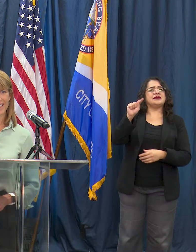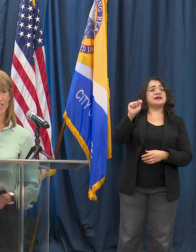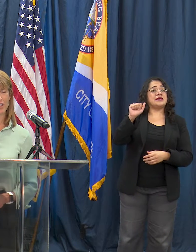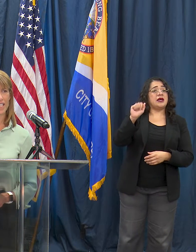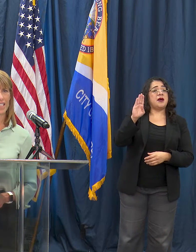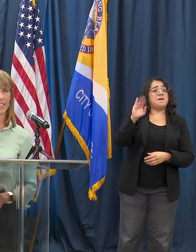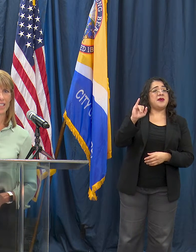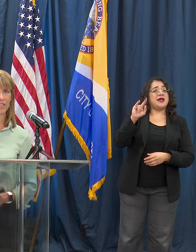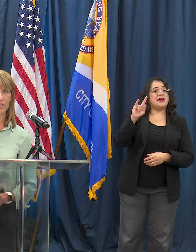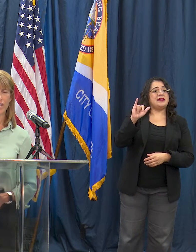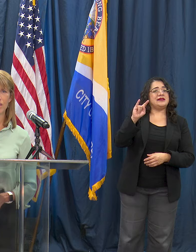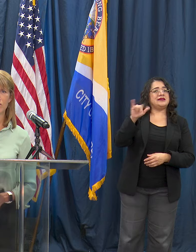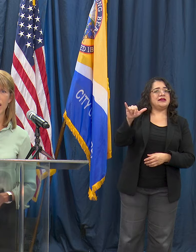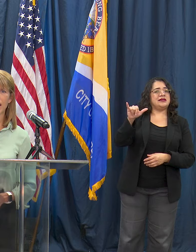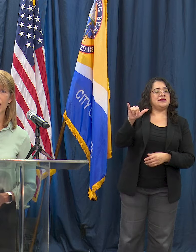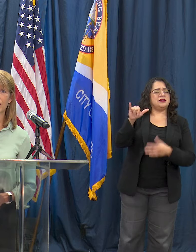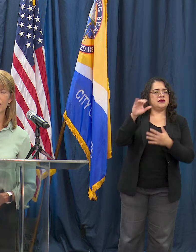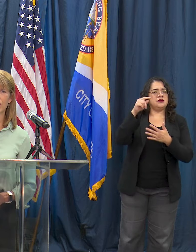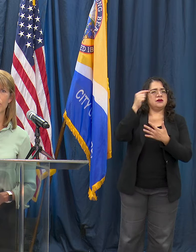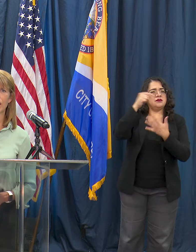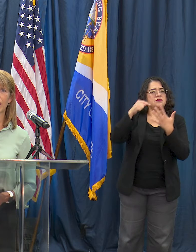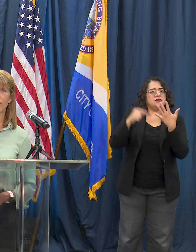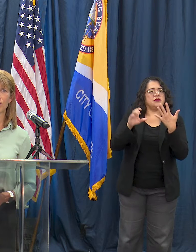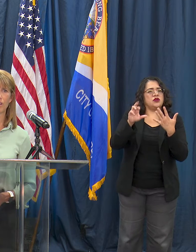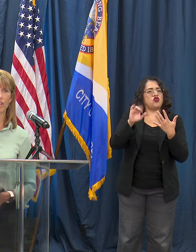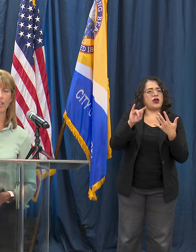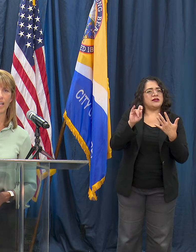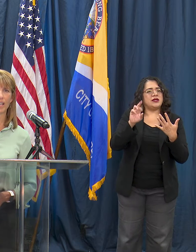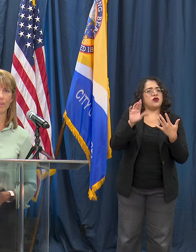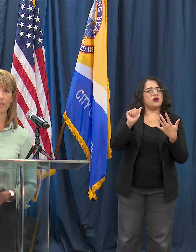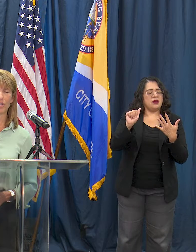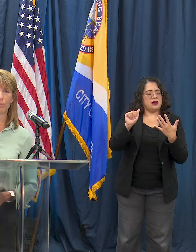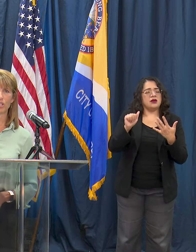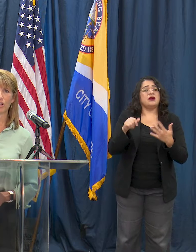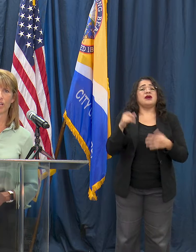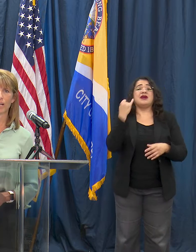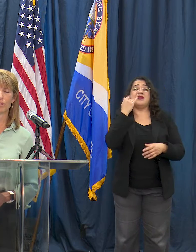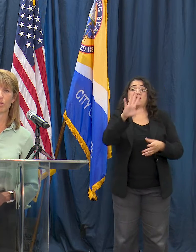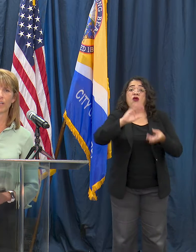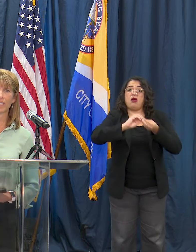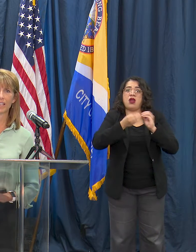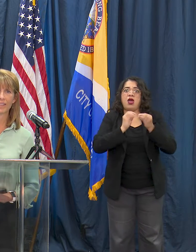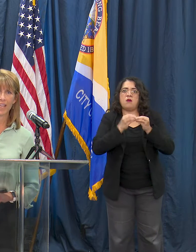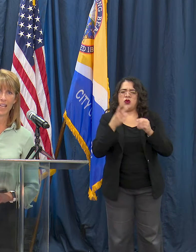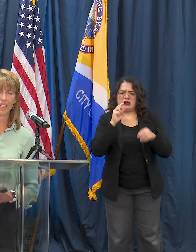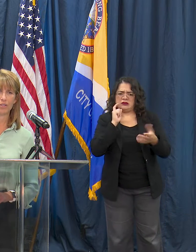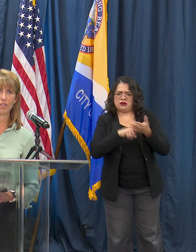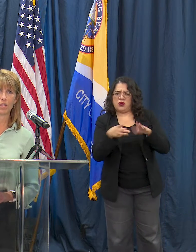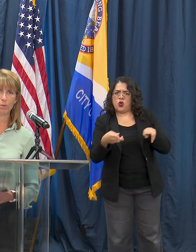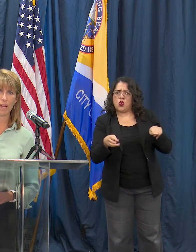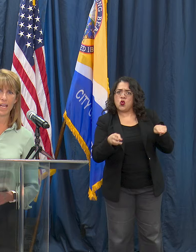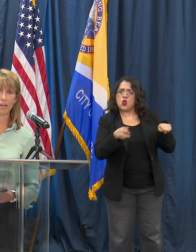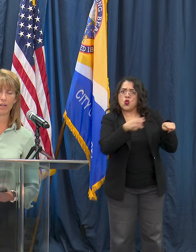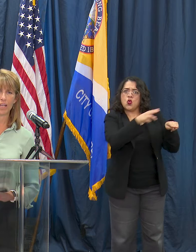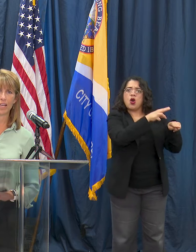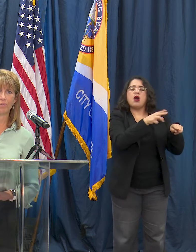These are criteria that you track on to determine if your if your numbers are going up too quickly and if you need to be paying--